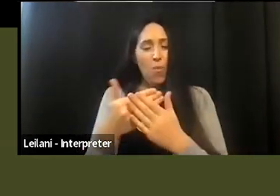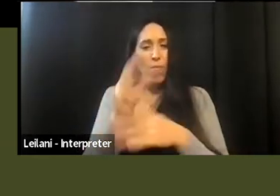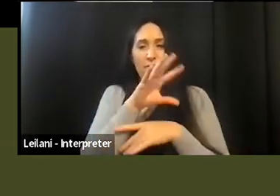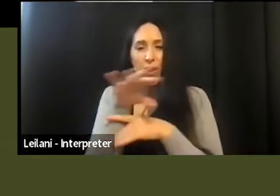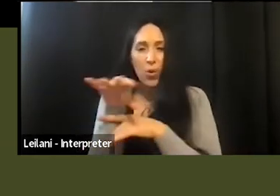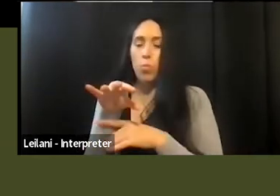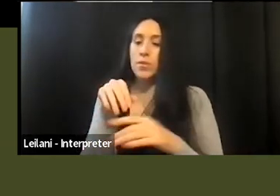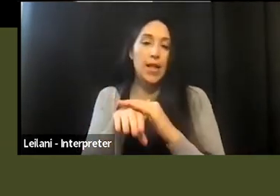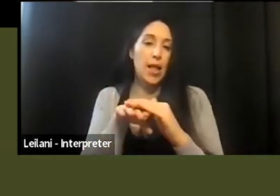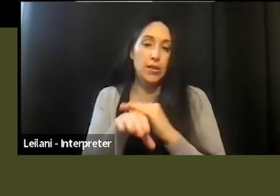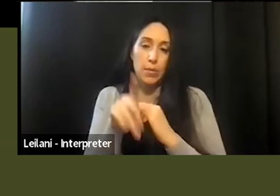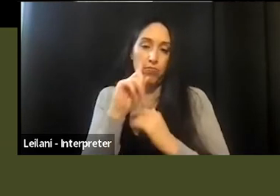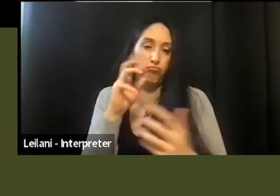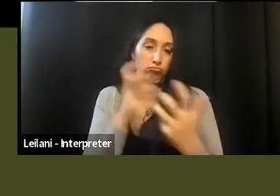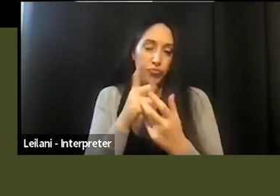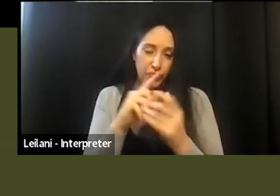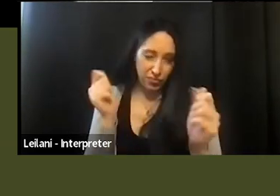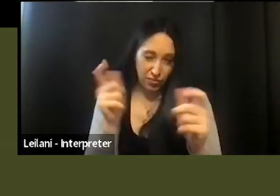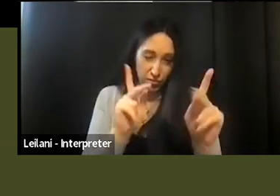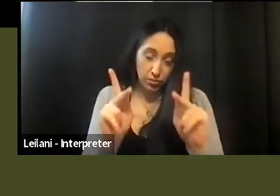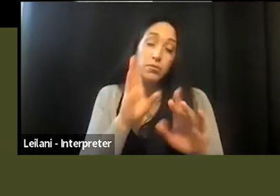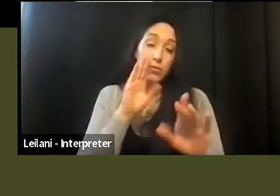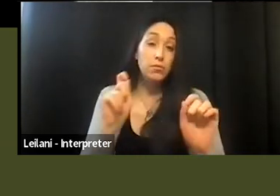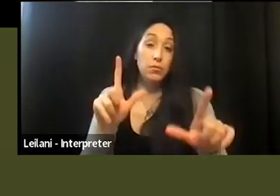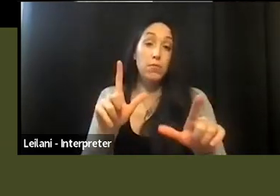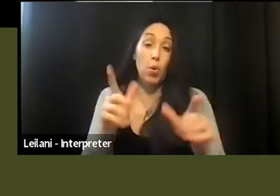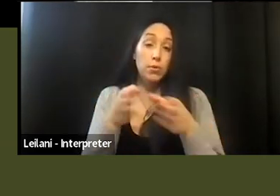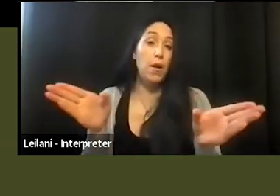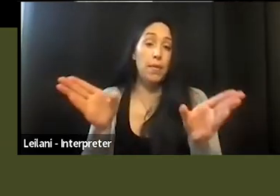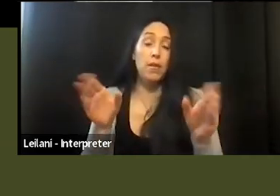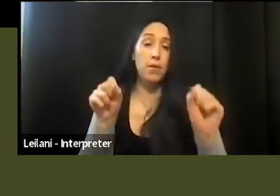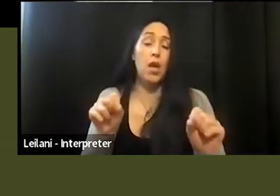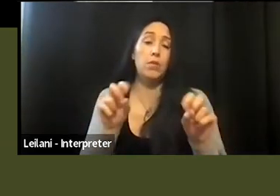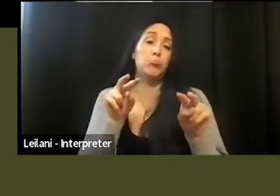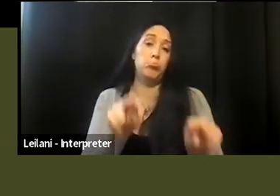and we're going to post them publicly so that everyone can go back to them